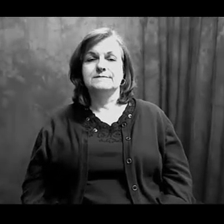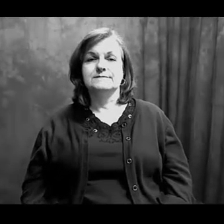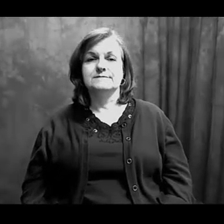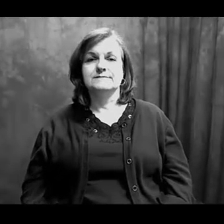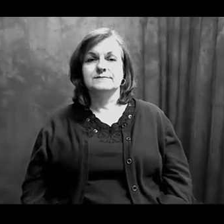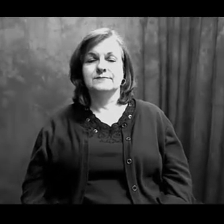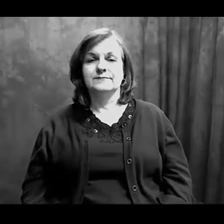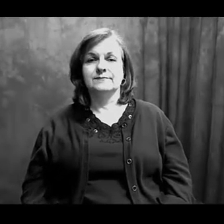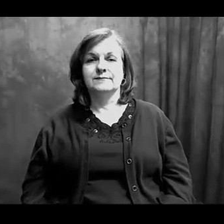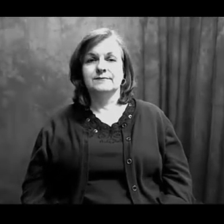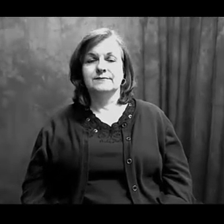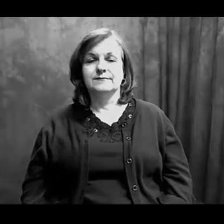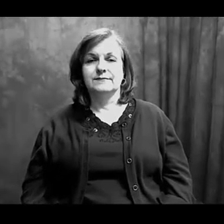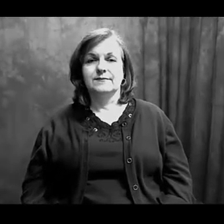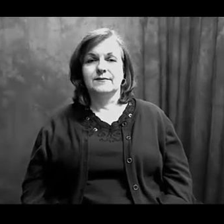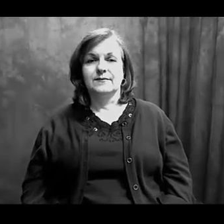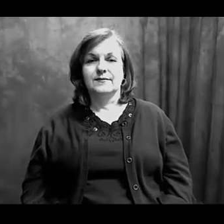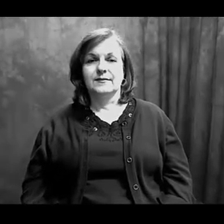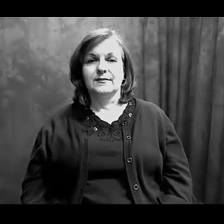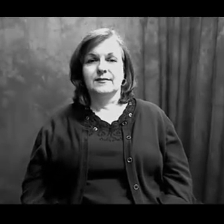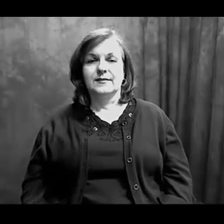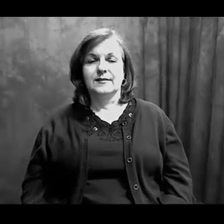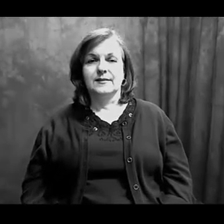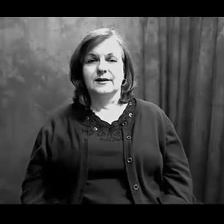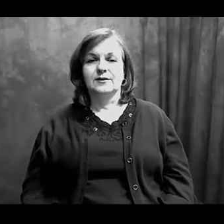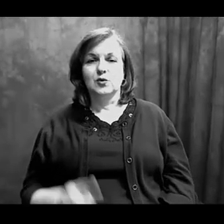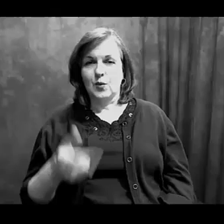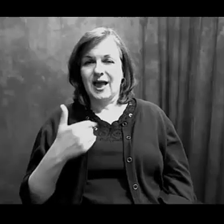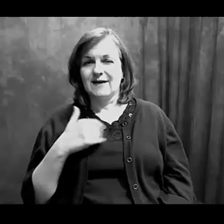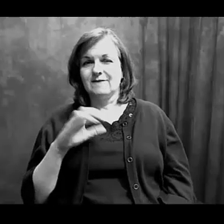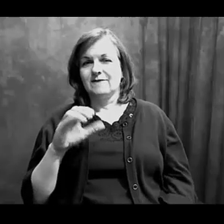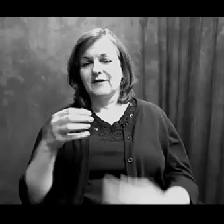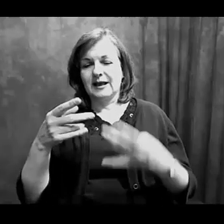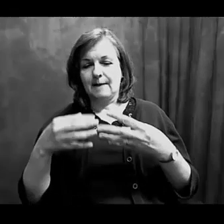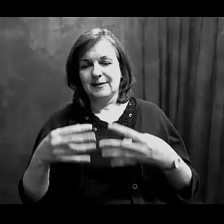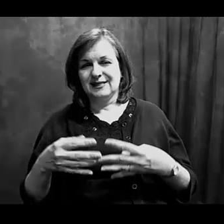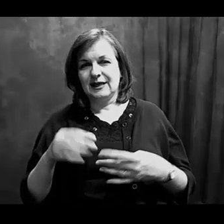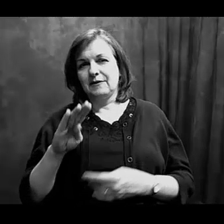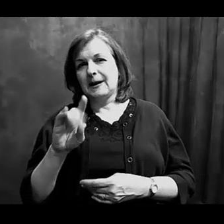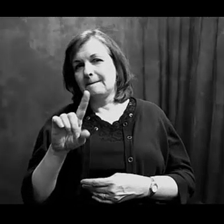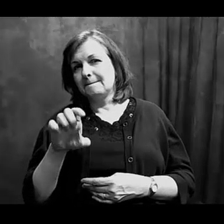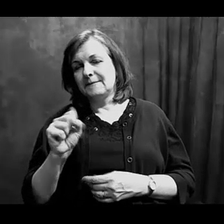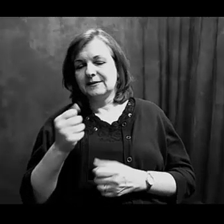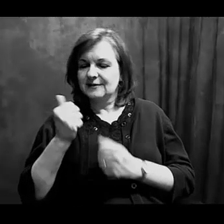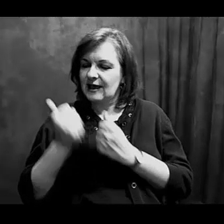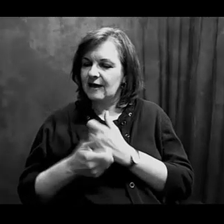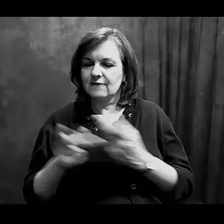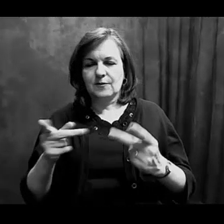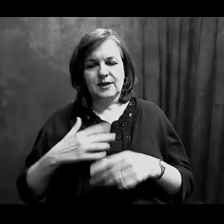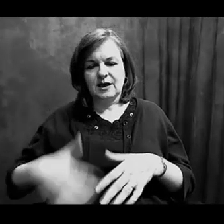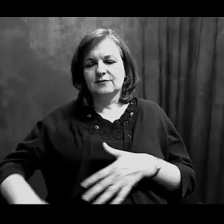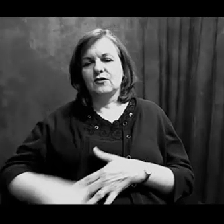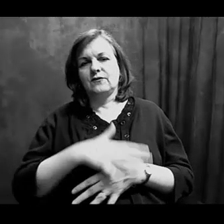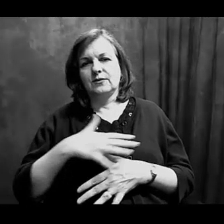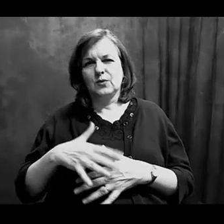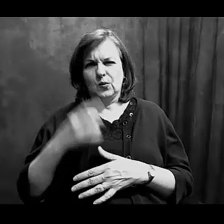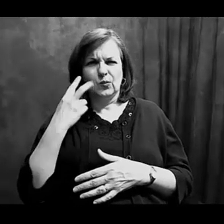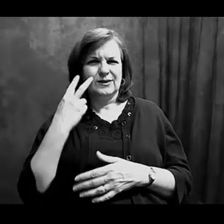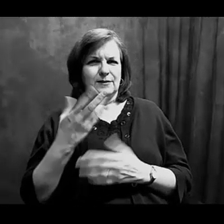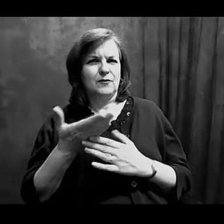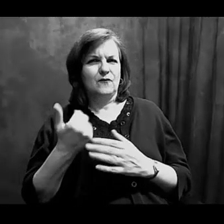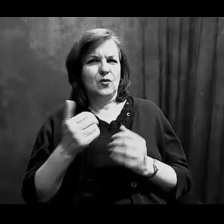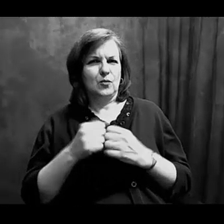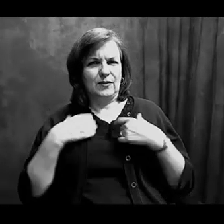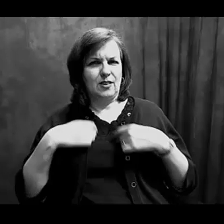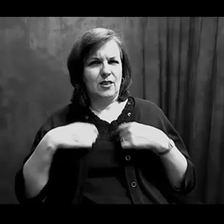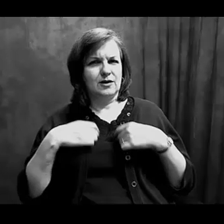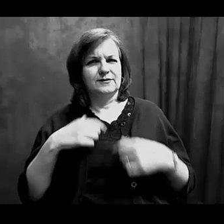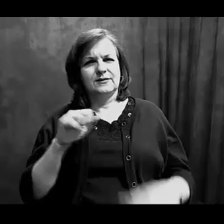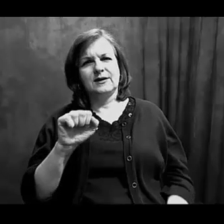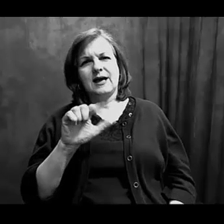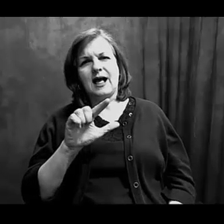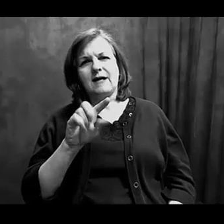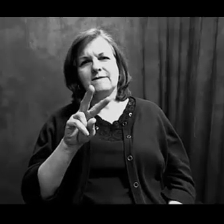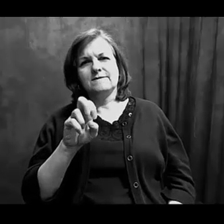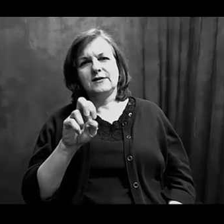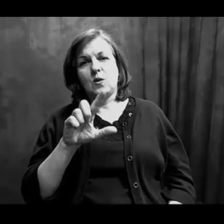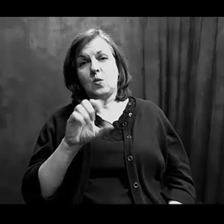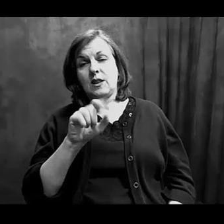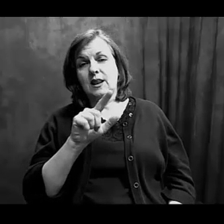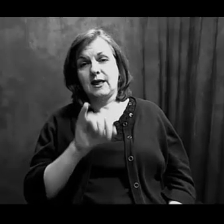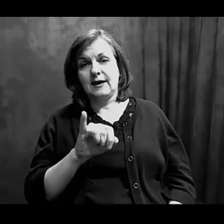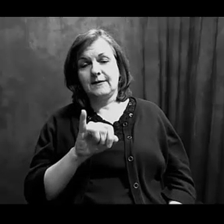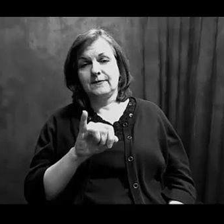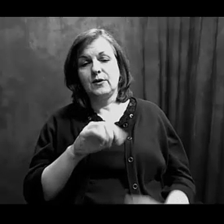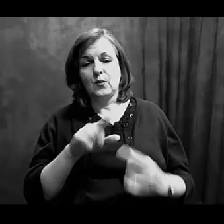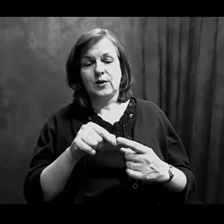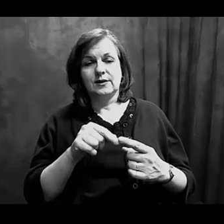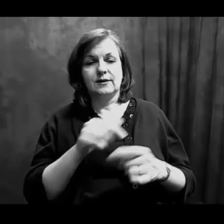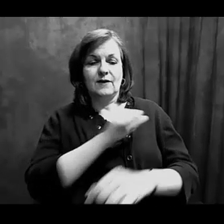so moving to and from your heart we have these capillary beds all over the place I've shown them to you before in respiration